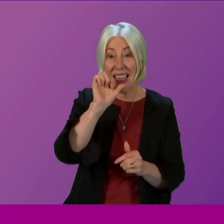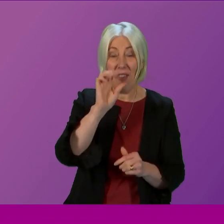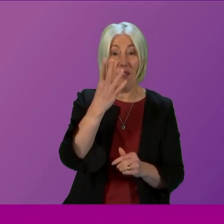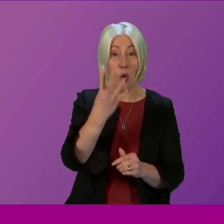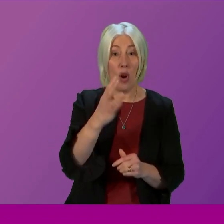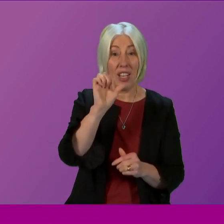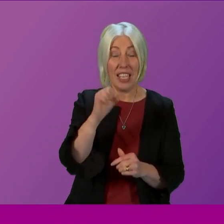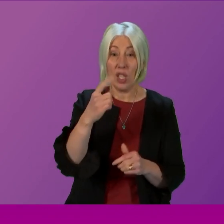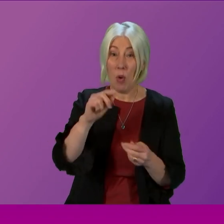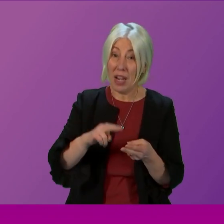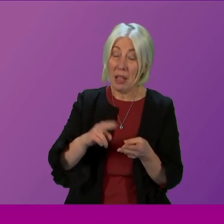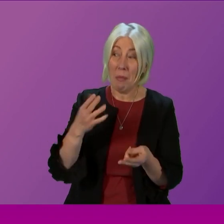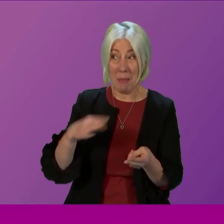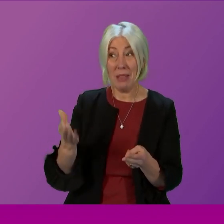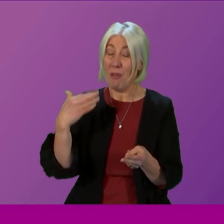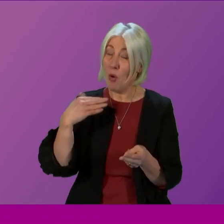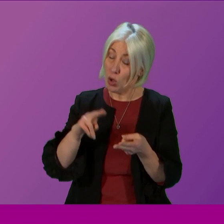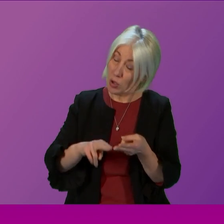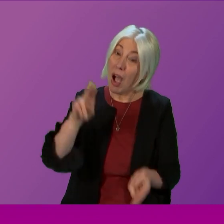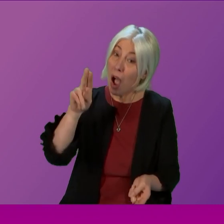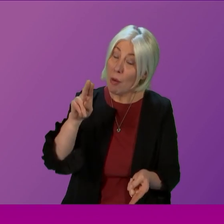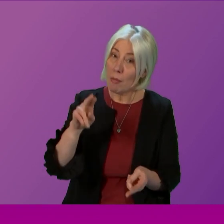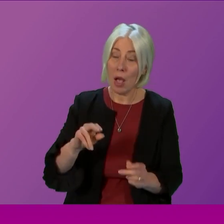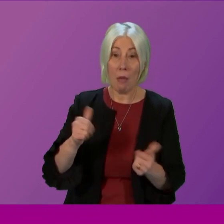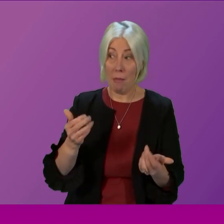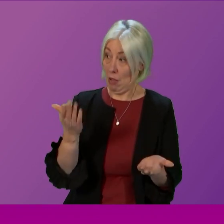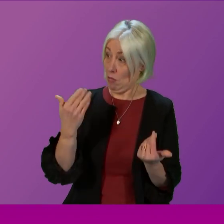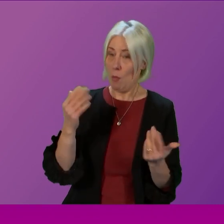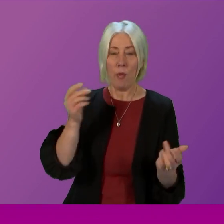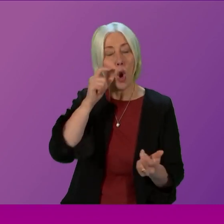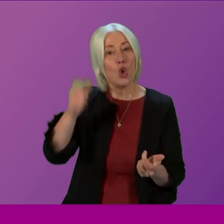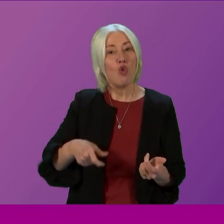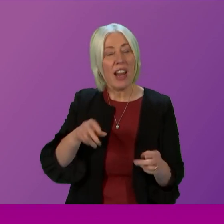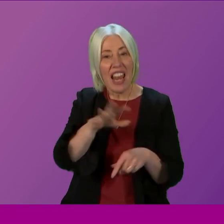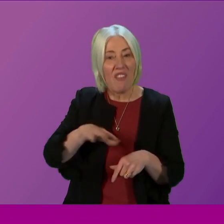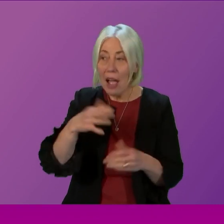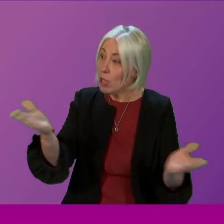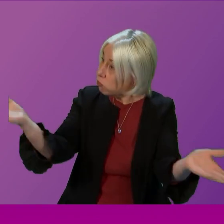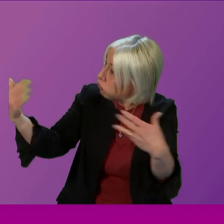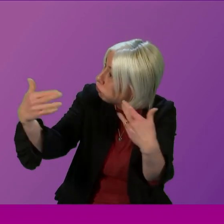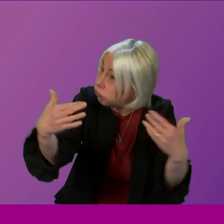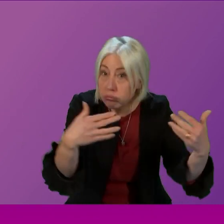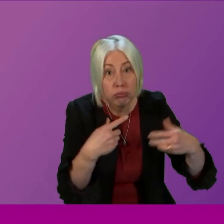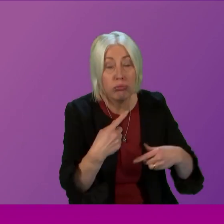months. Over the past year, many Scots have welcomed Ukrainian families fleeing war, partly due to Scotland’s call for volunteers campaign.